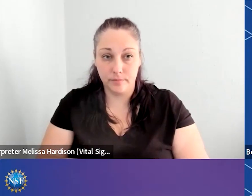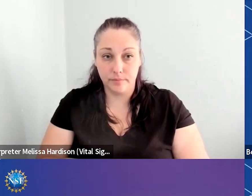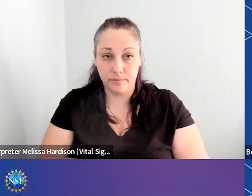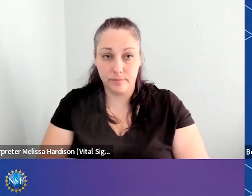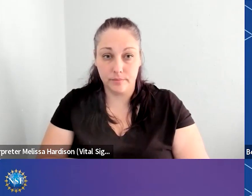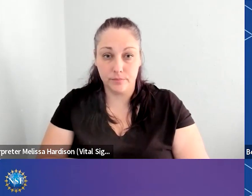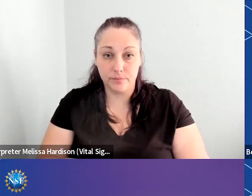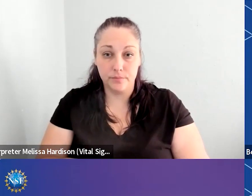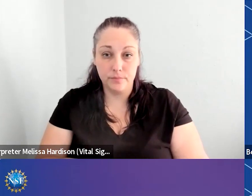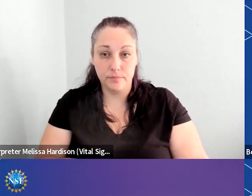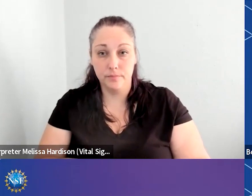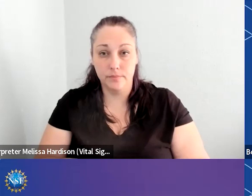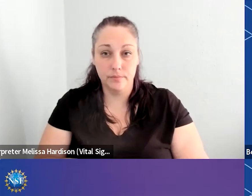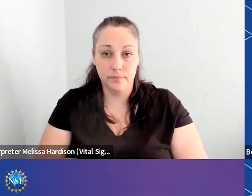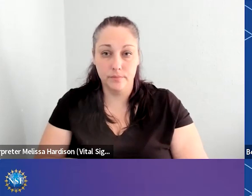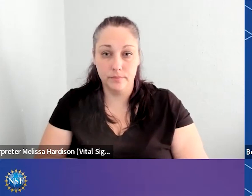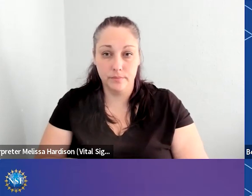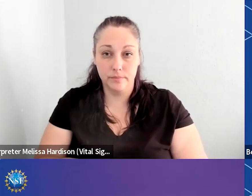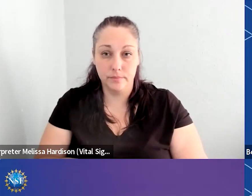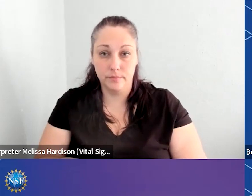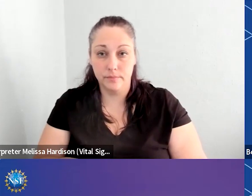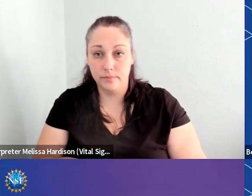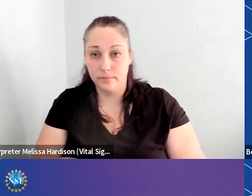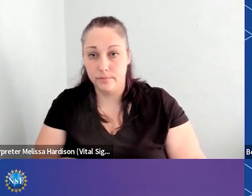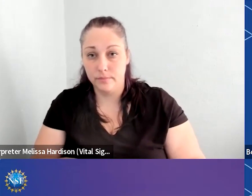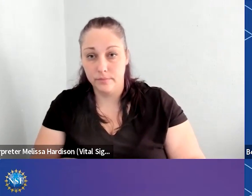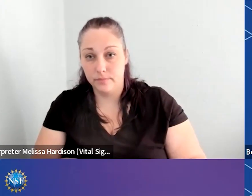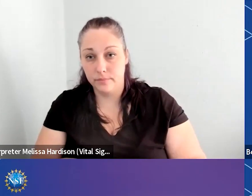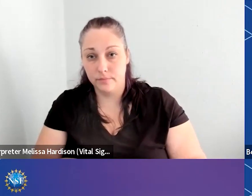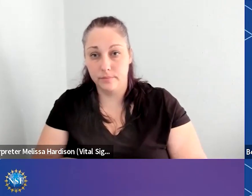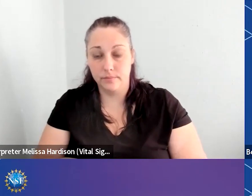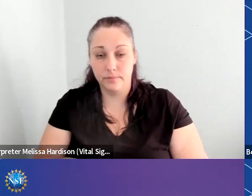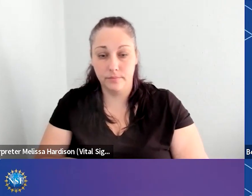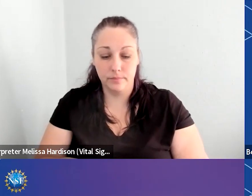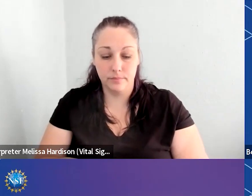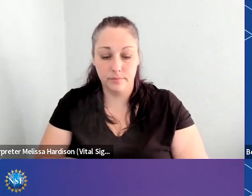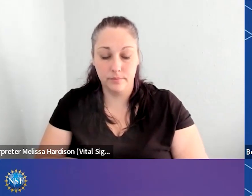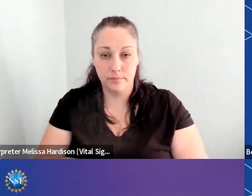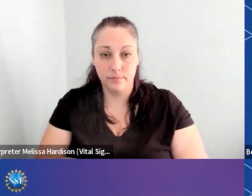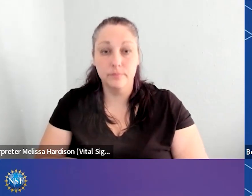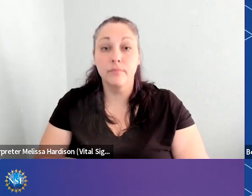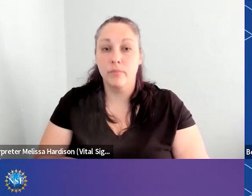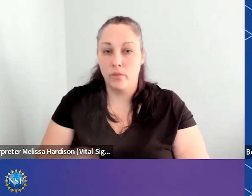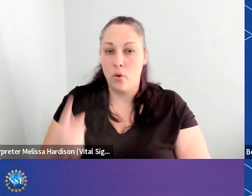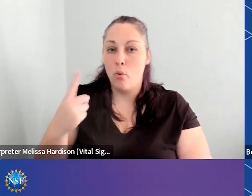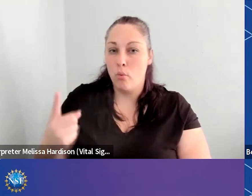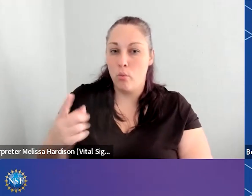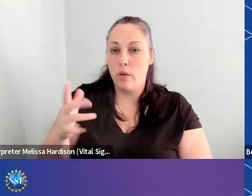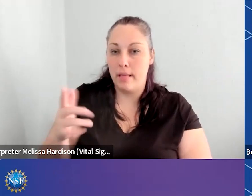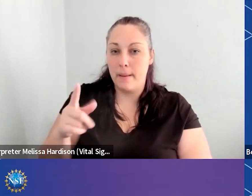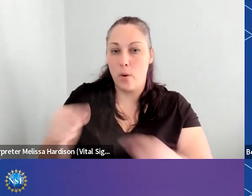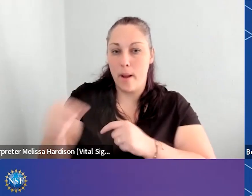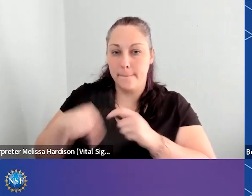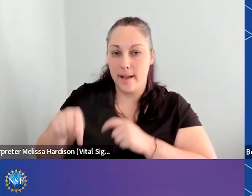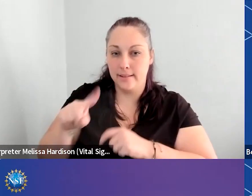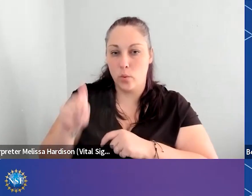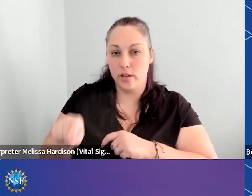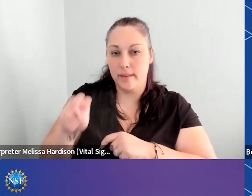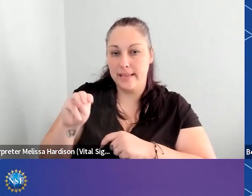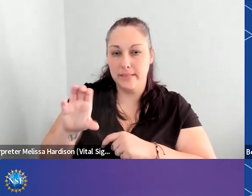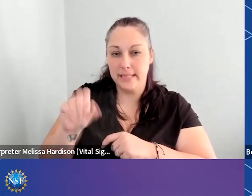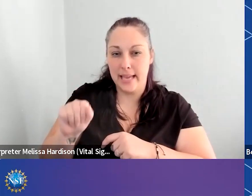And I see Shiru had -- she had the question about the MCA and foreign organizations.